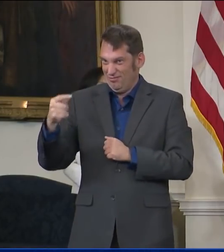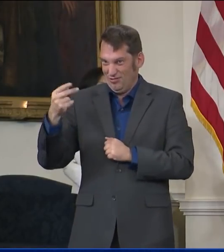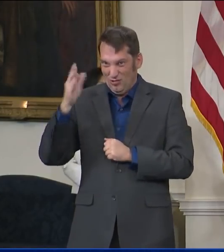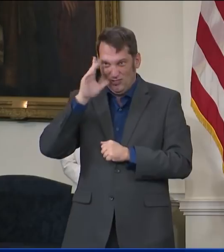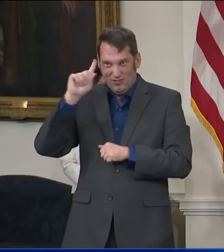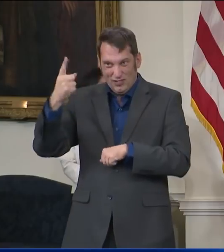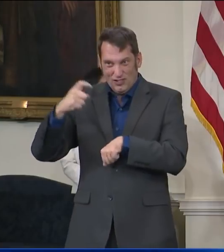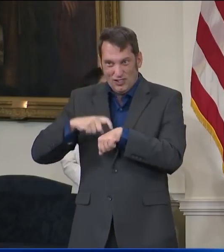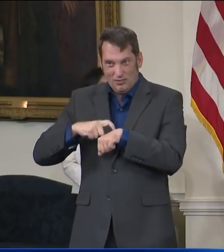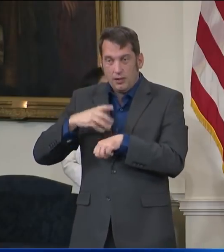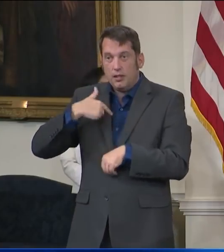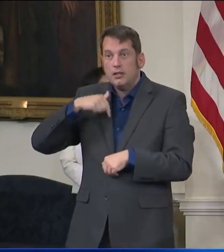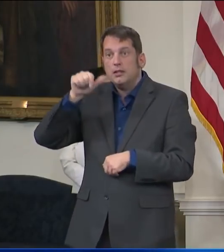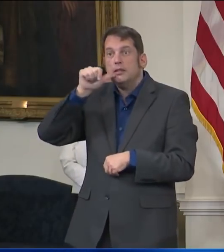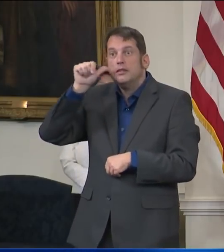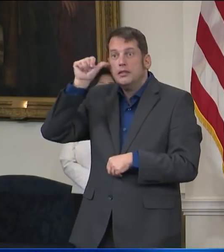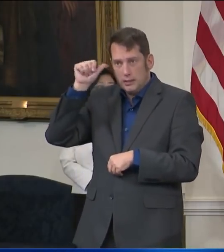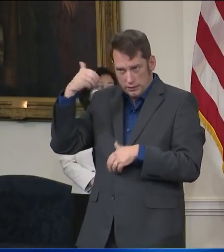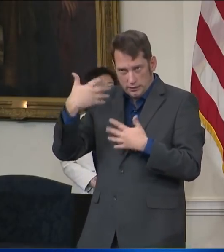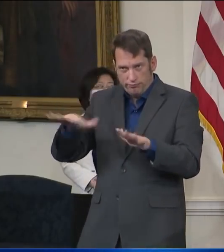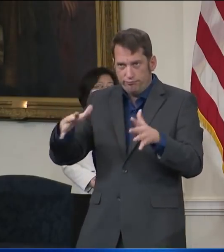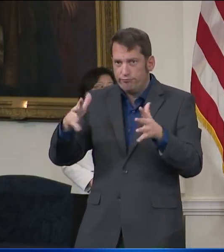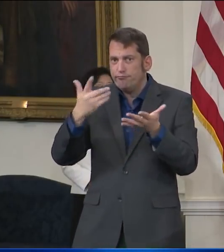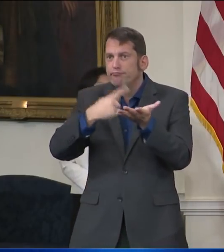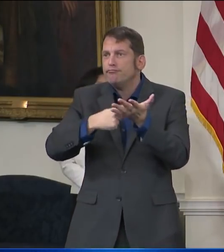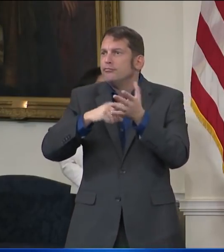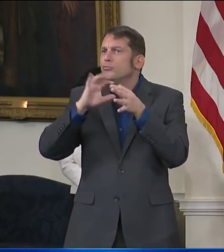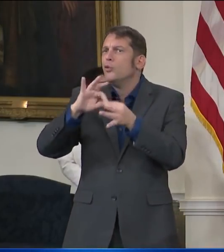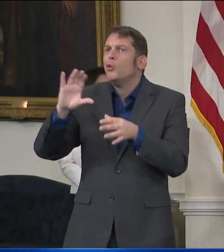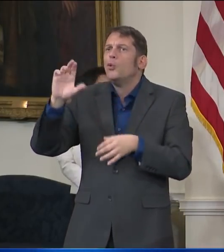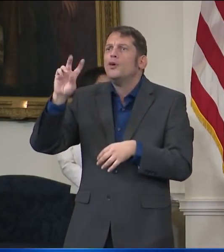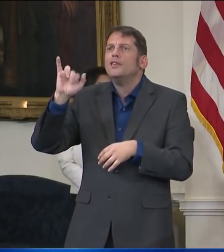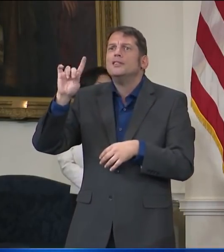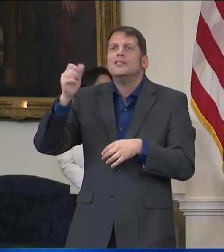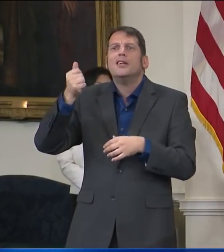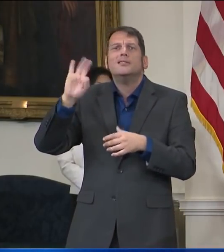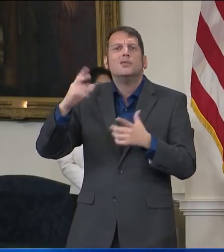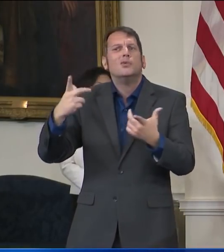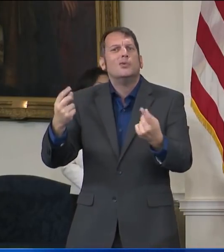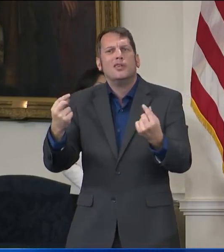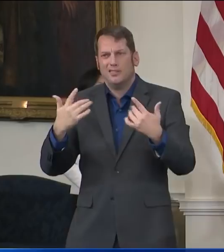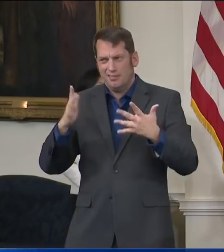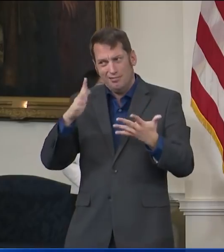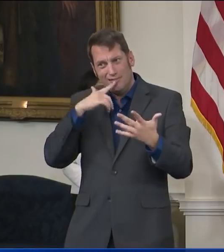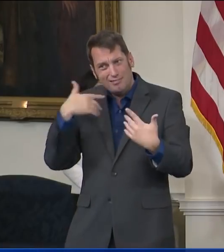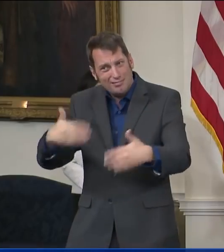II TALKED ABOUT THAT YESTERDAY WITH THE CURRENT ADMINISTRATION. I’M VERY CONCERNED.